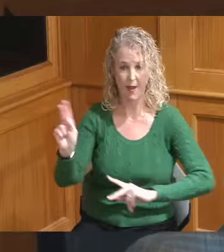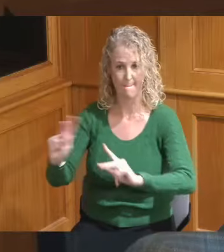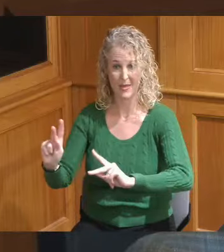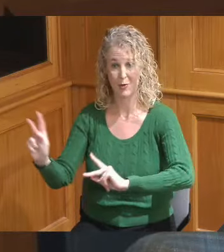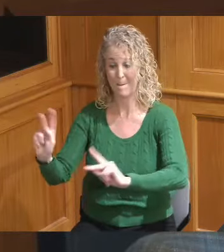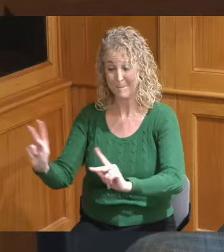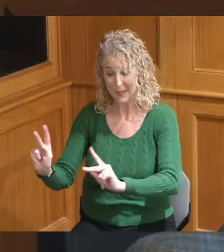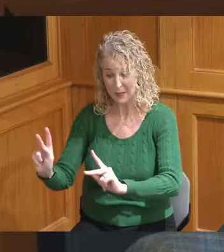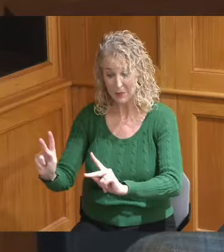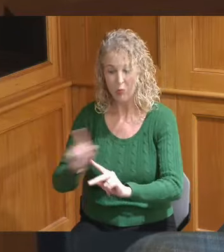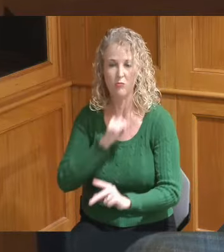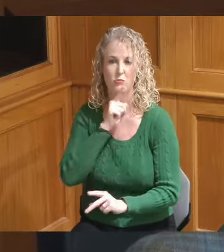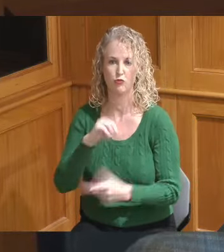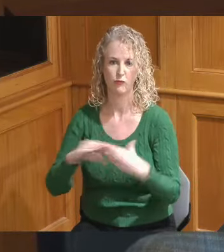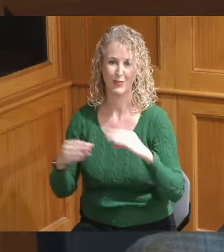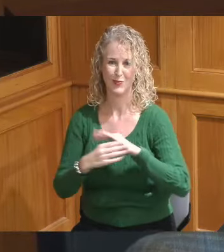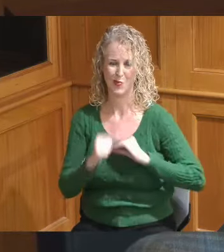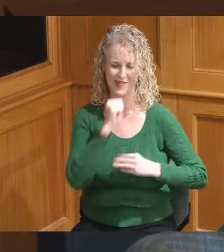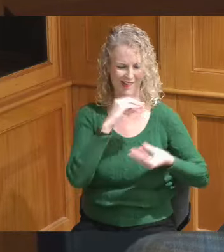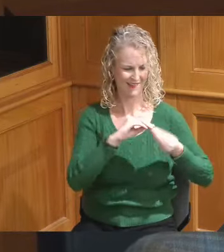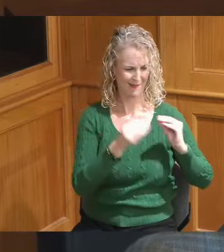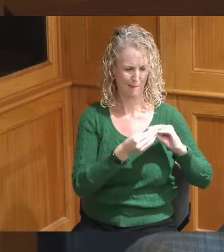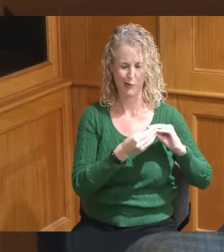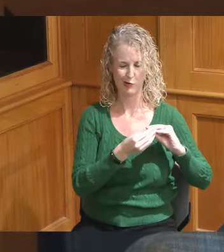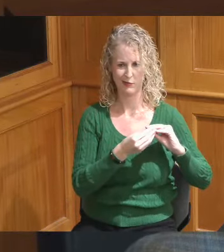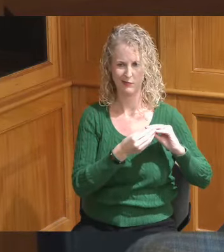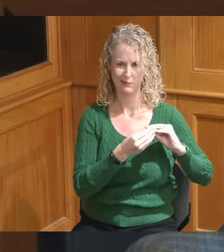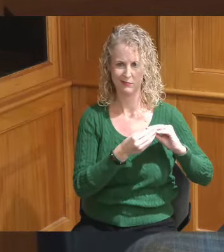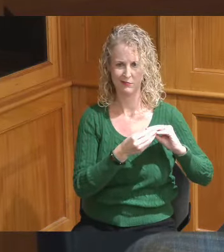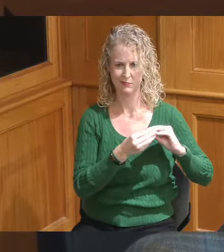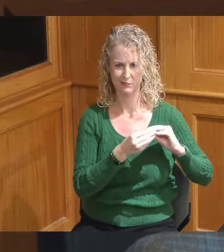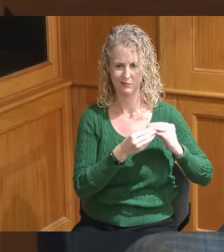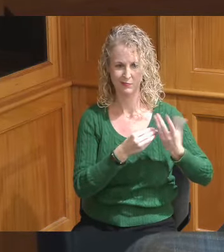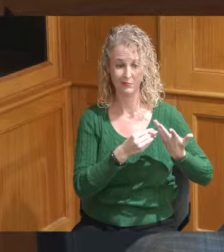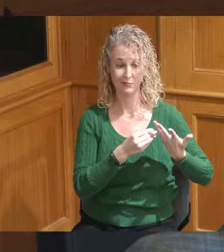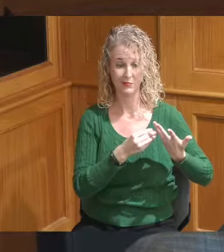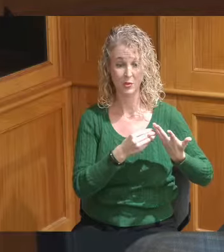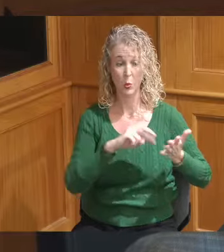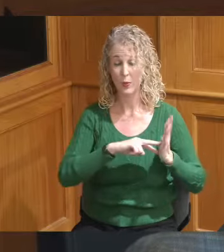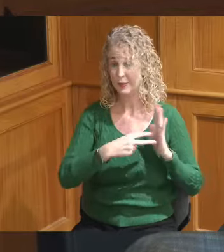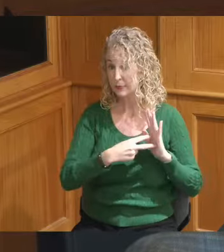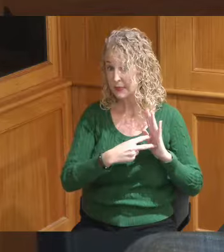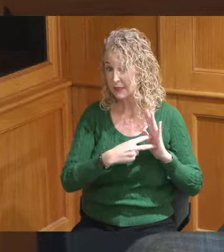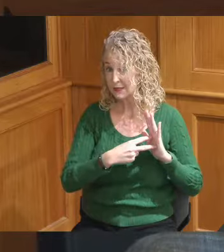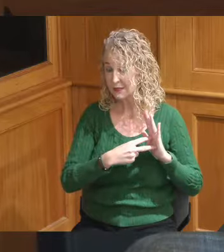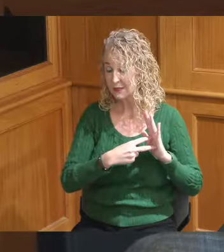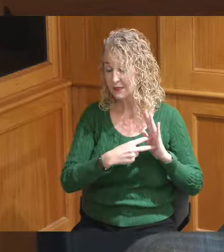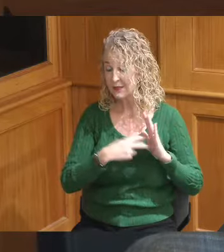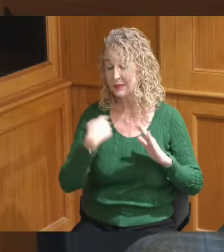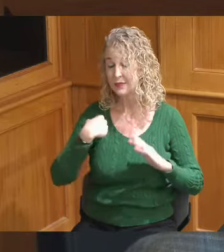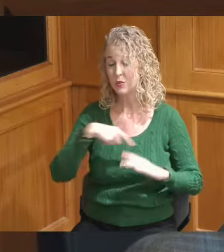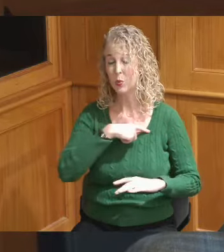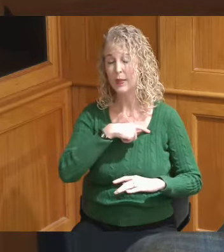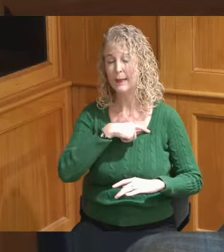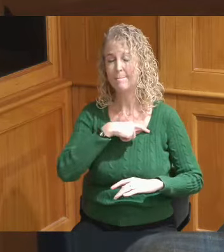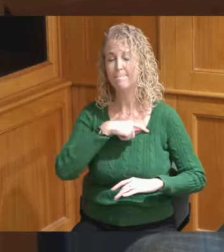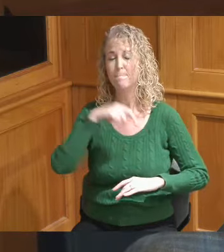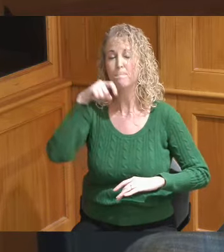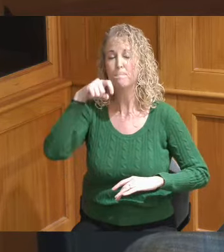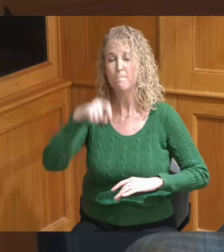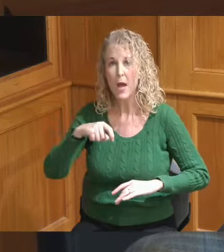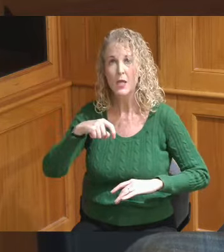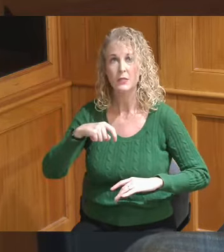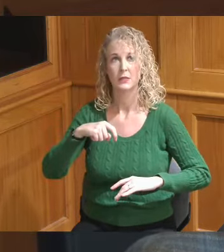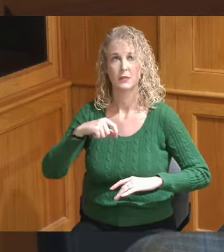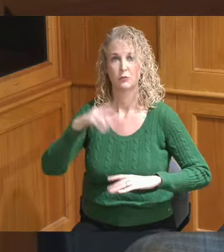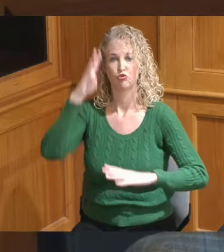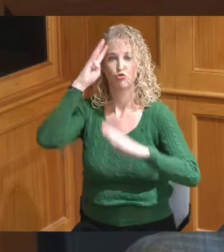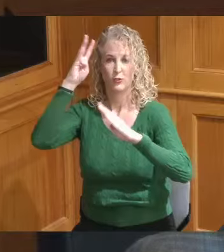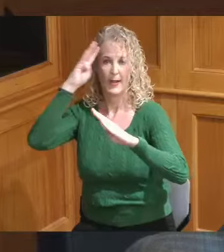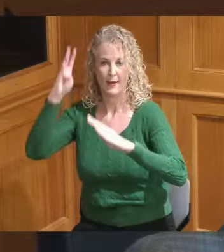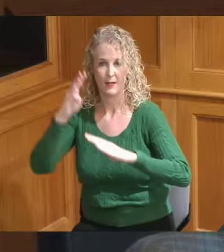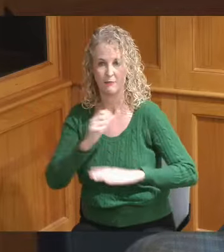they saying? What can we do? And it requires us to go nontraditional to what we've been doing